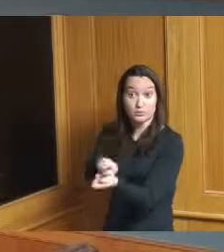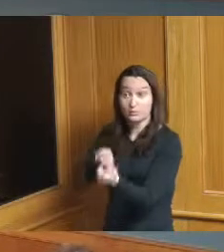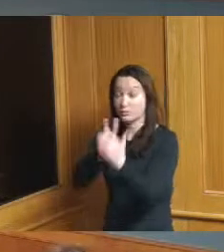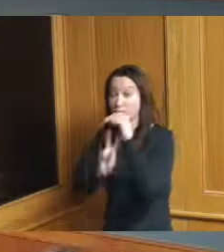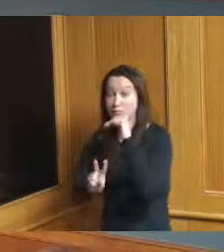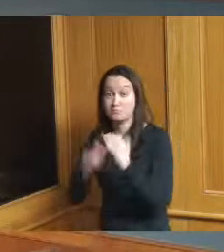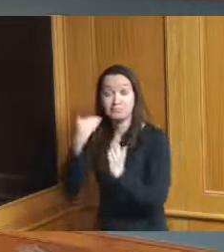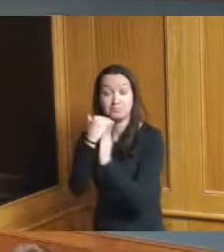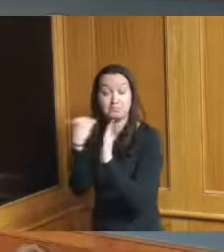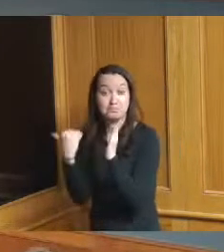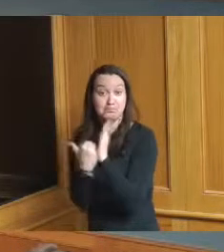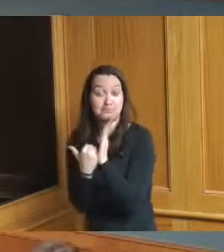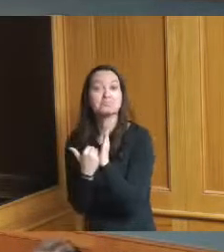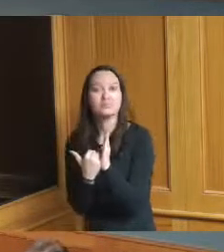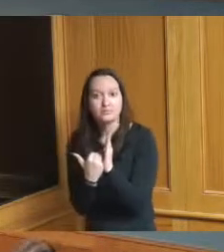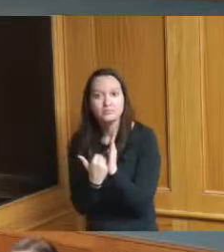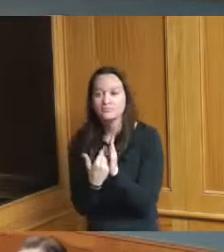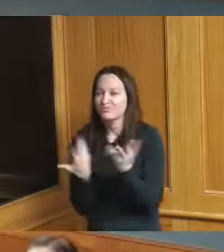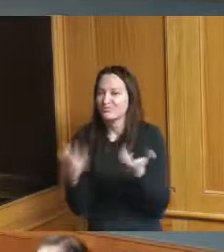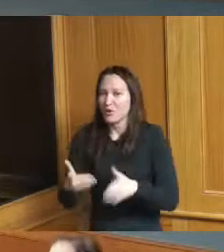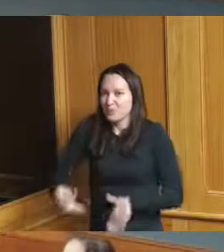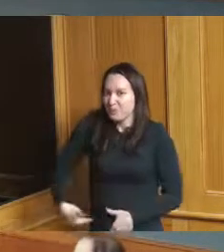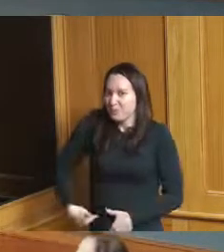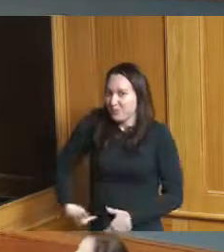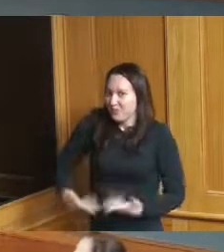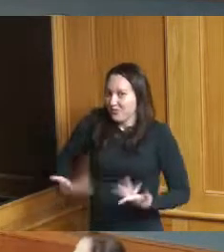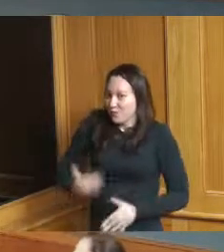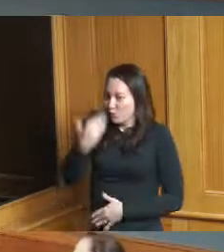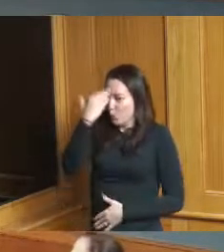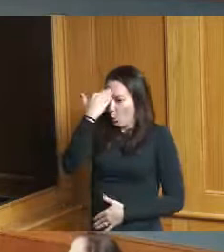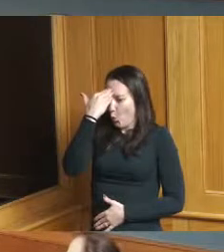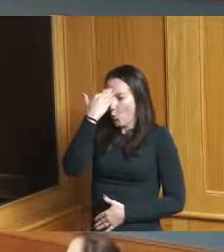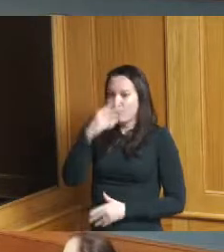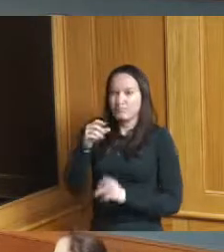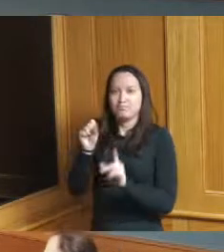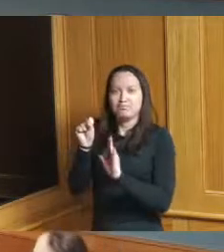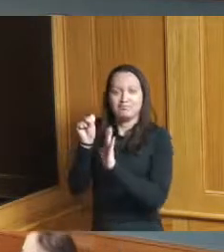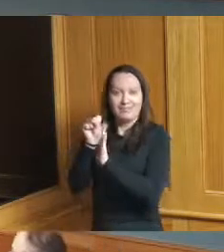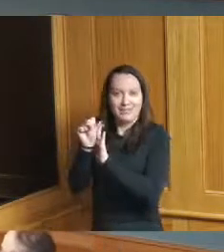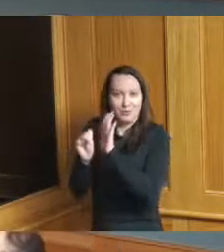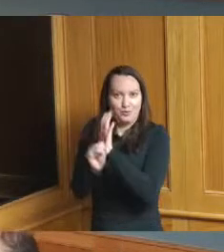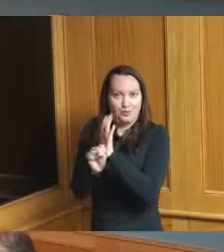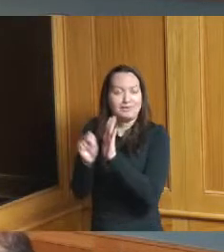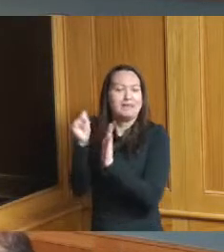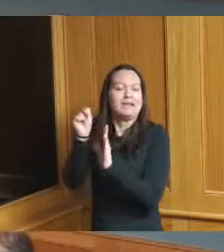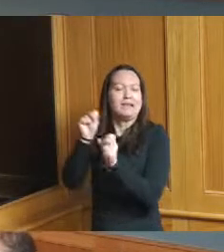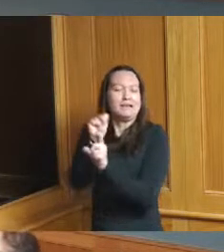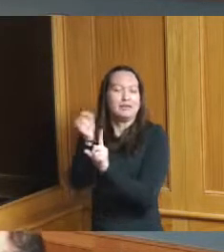agenda item is we already knew that we were in a state of emergency so we as a board want